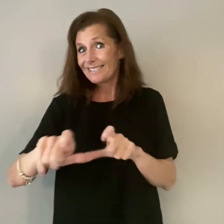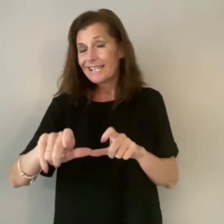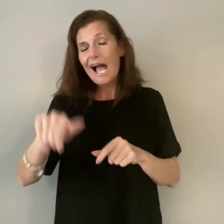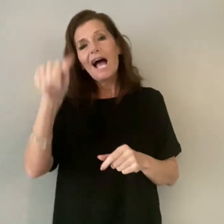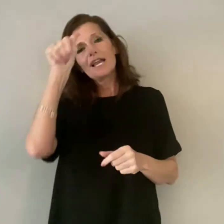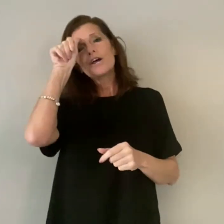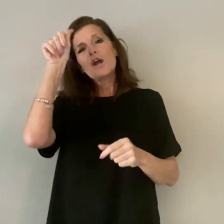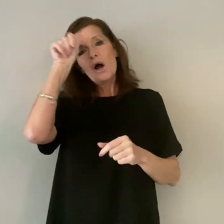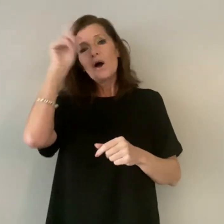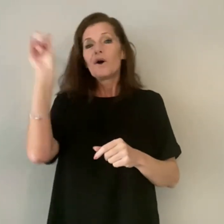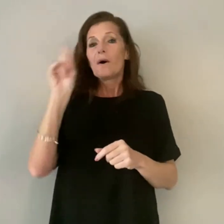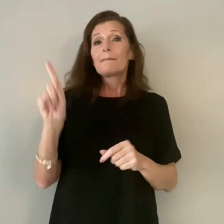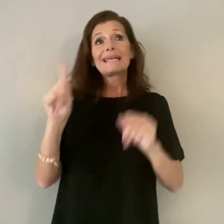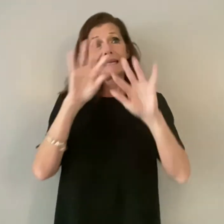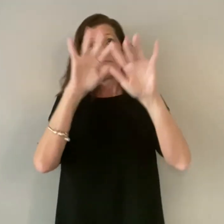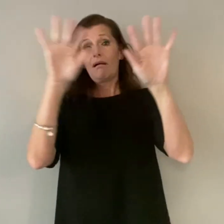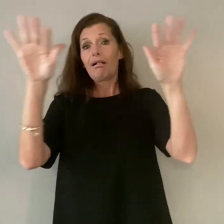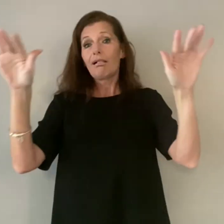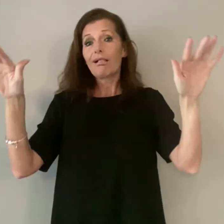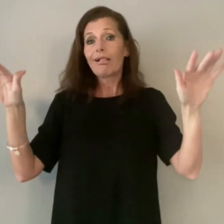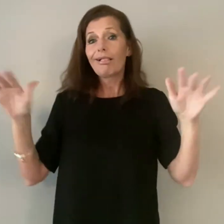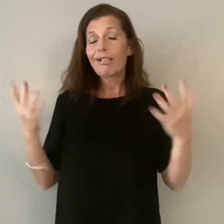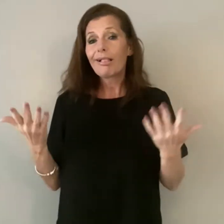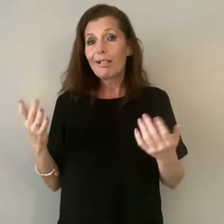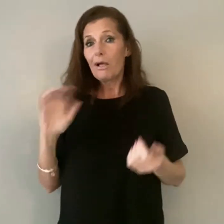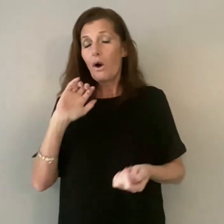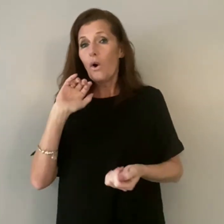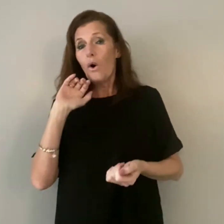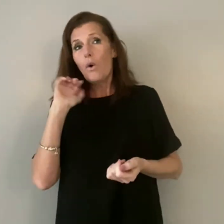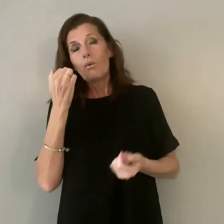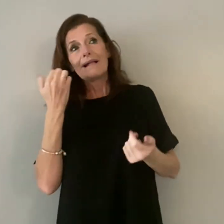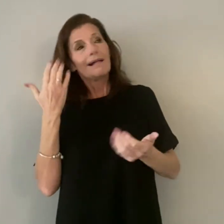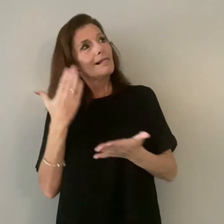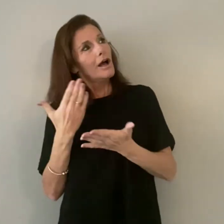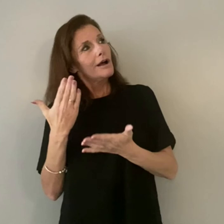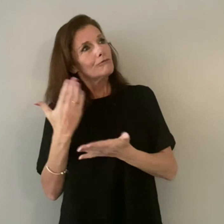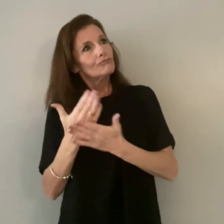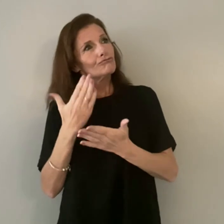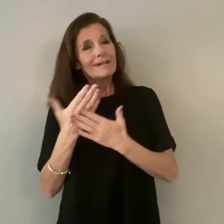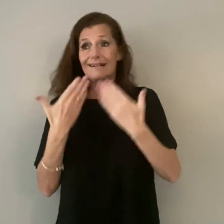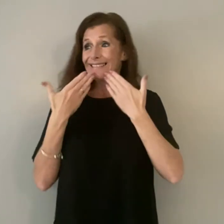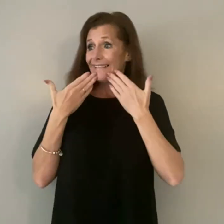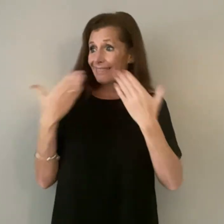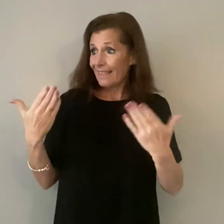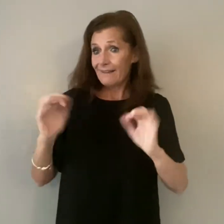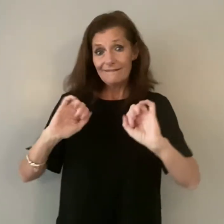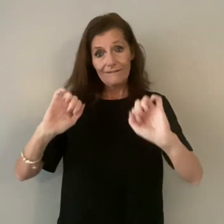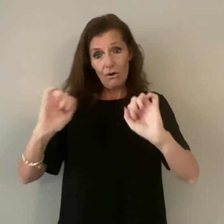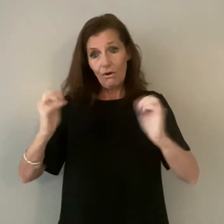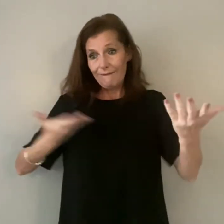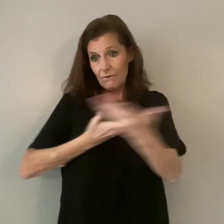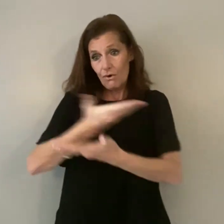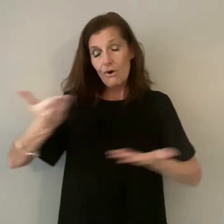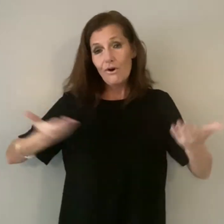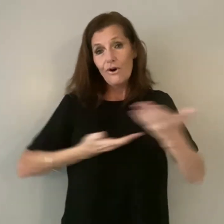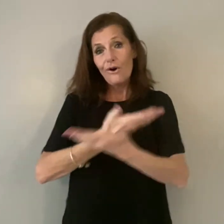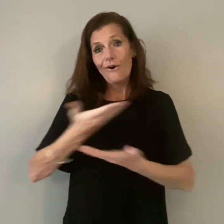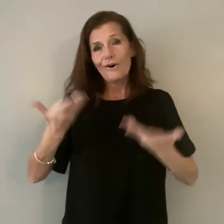And I know that there are people out there that will be really thankful for some of the conversations that we've had today